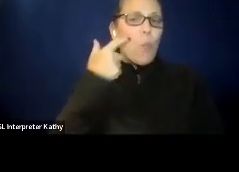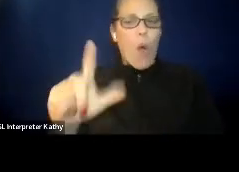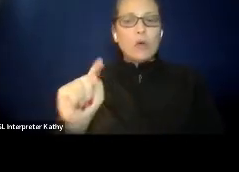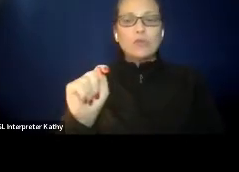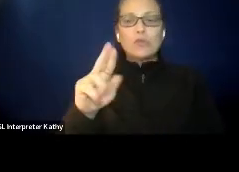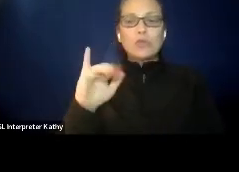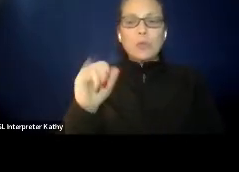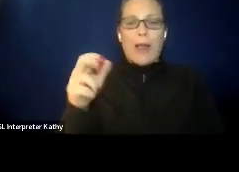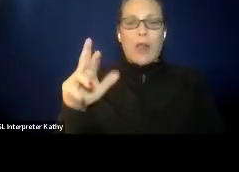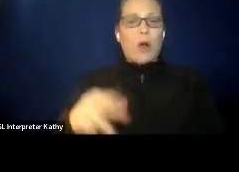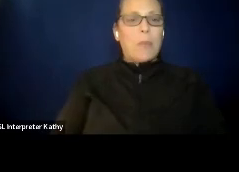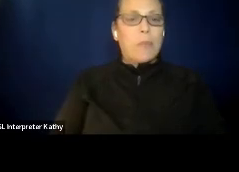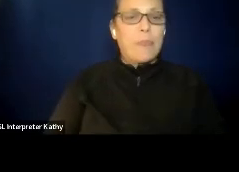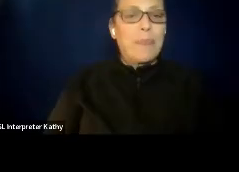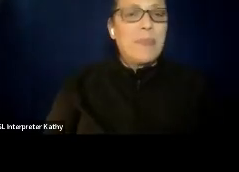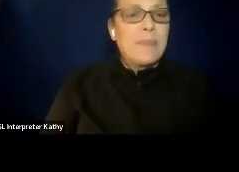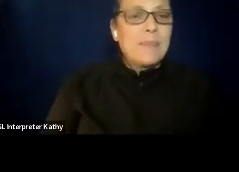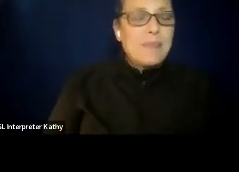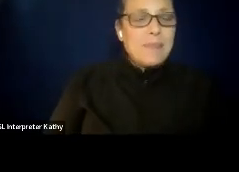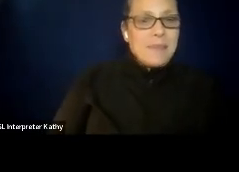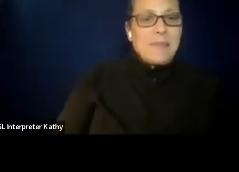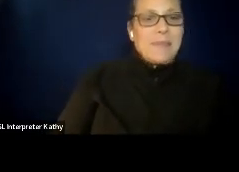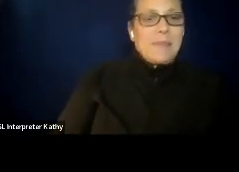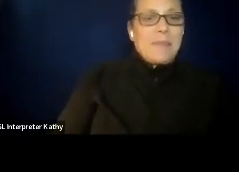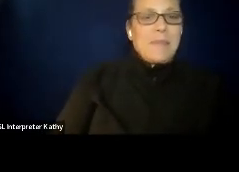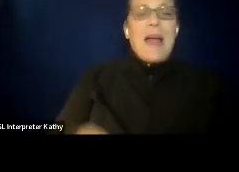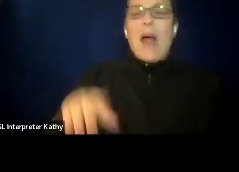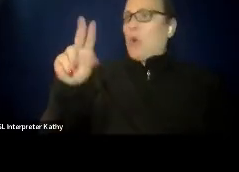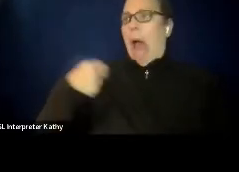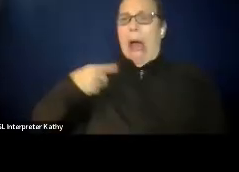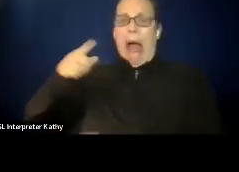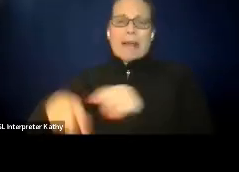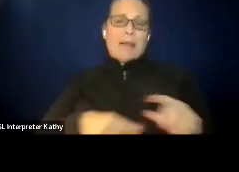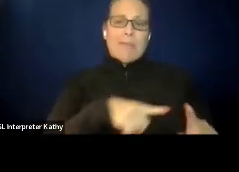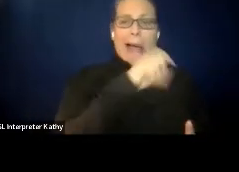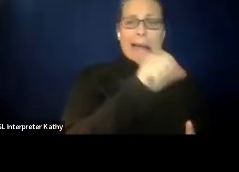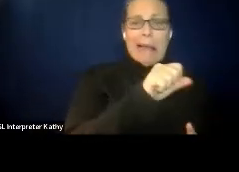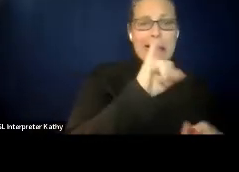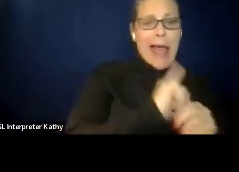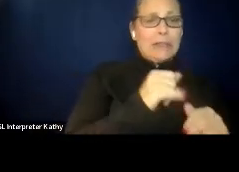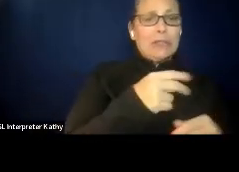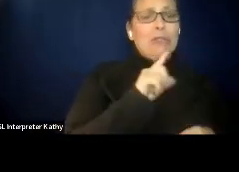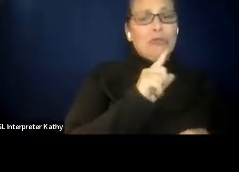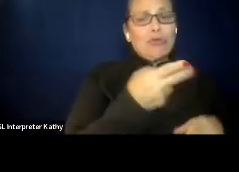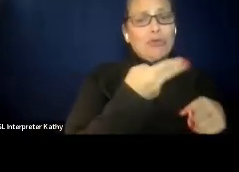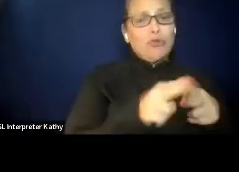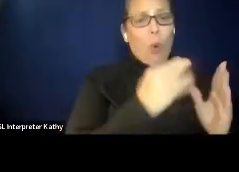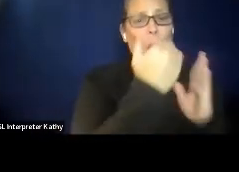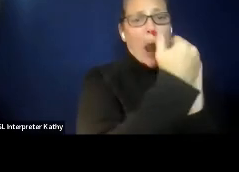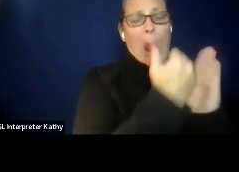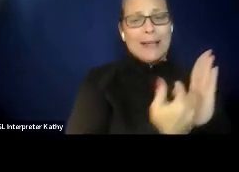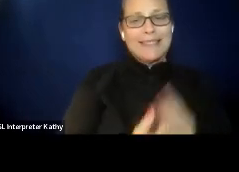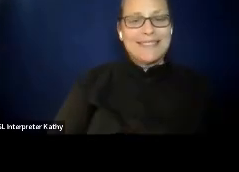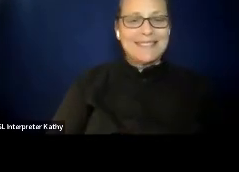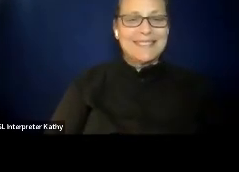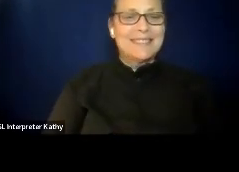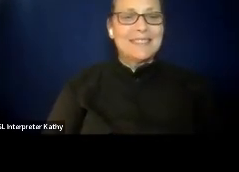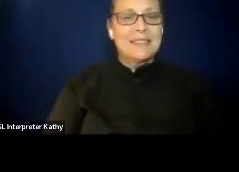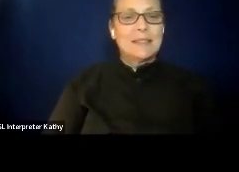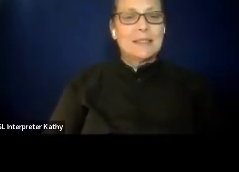disability in media. So I will quickly